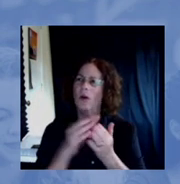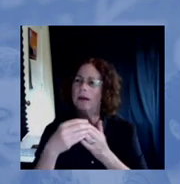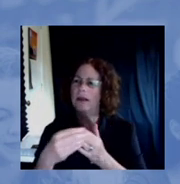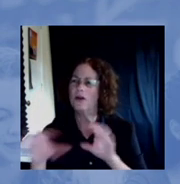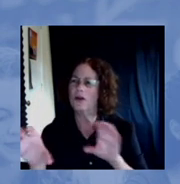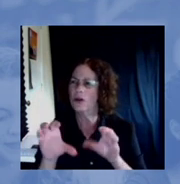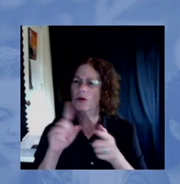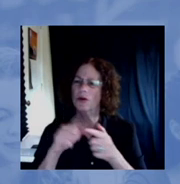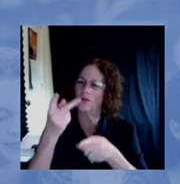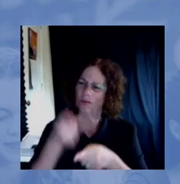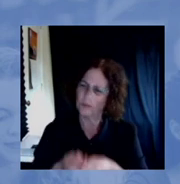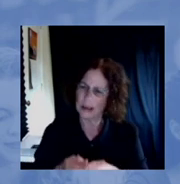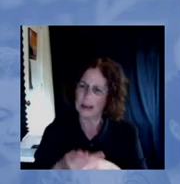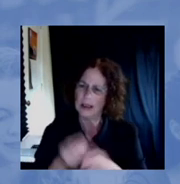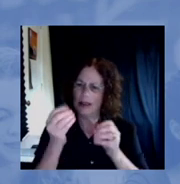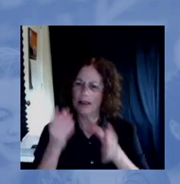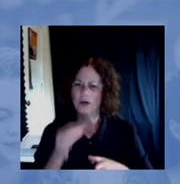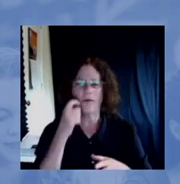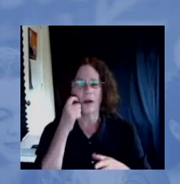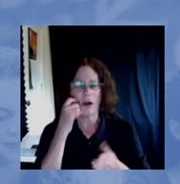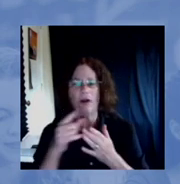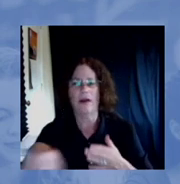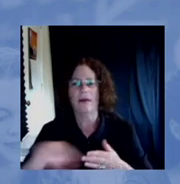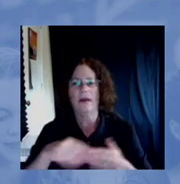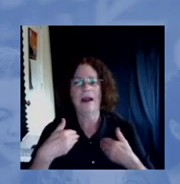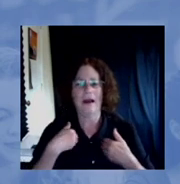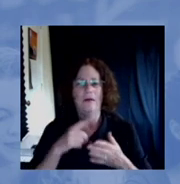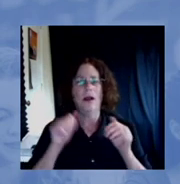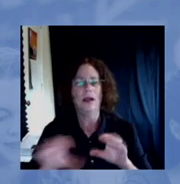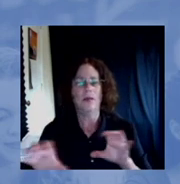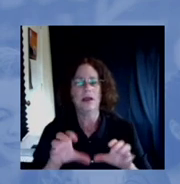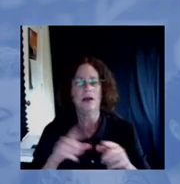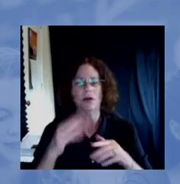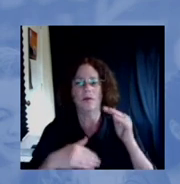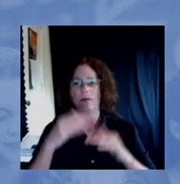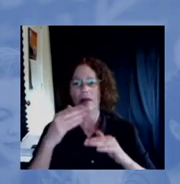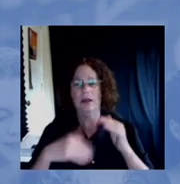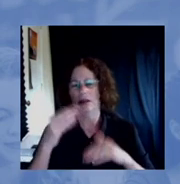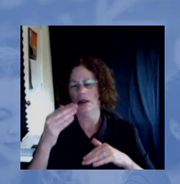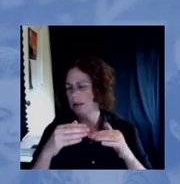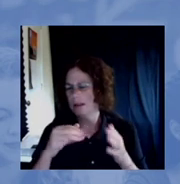COLOR THAT THEY DO HAVE AND WHAT CAN BE DONE TO HELP BUILD THAT EVER IMPORTANT PIPELINE?